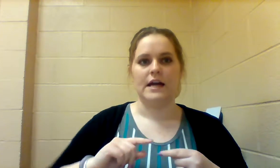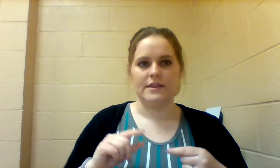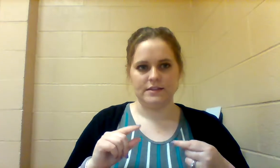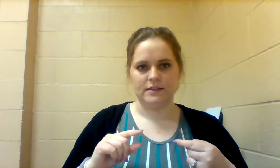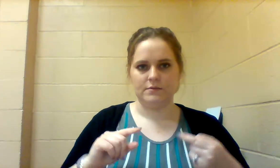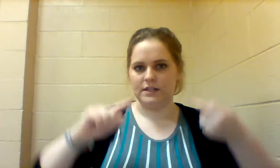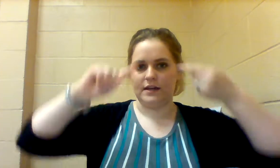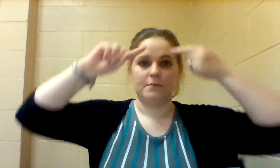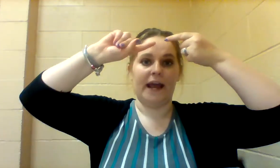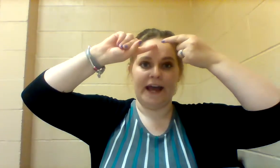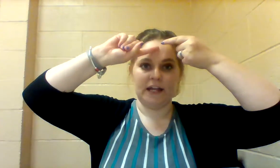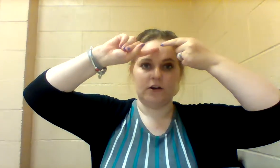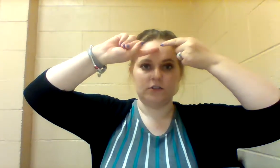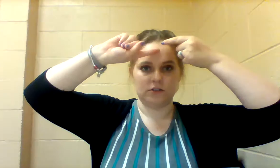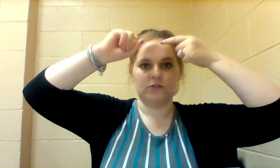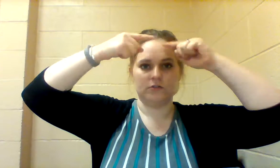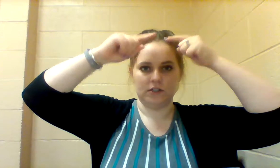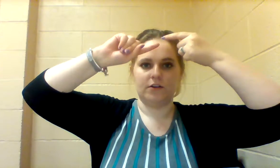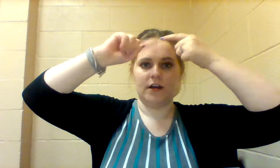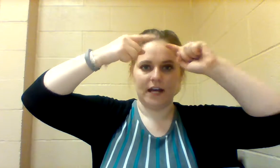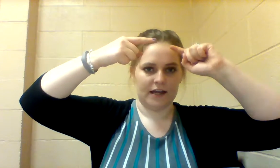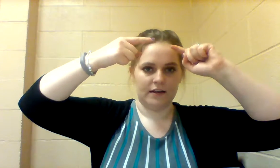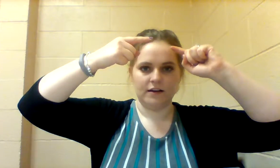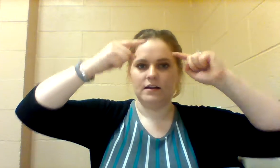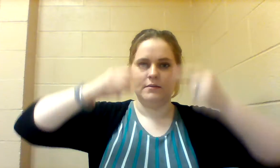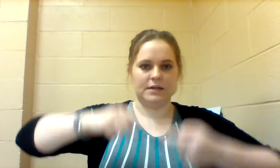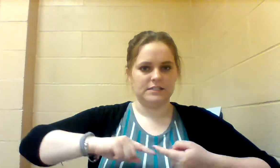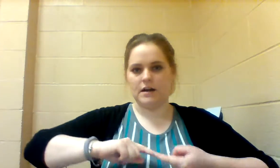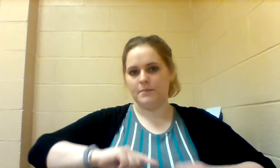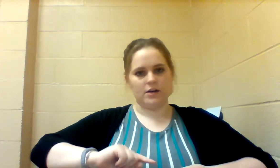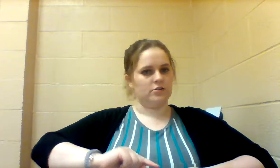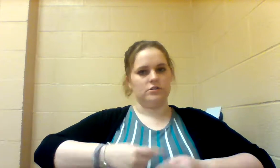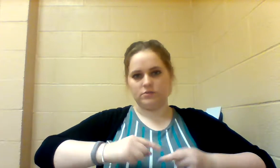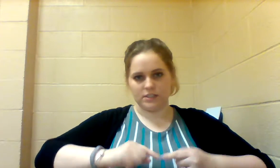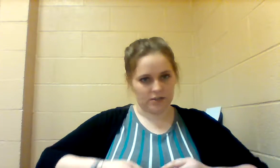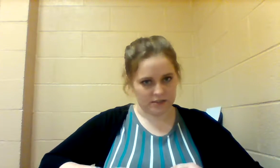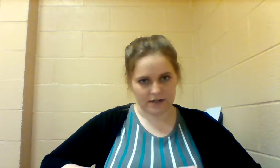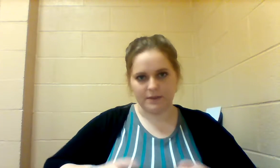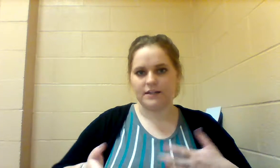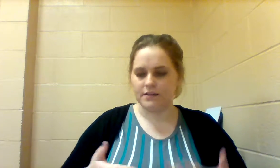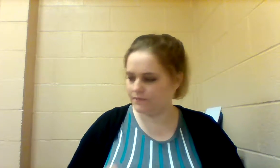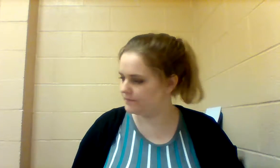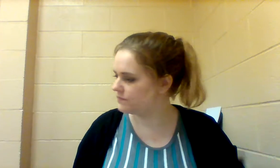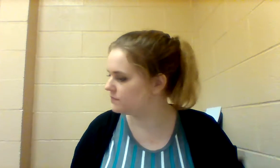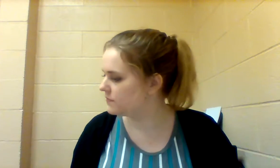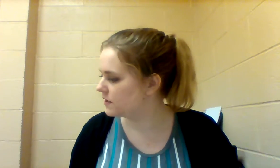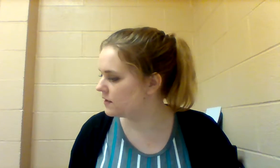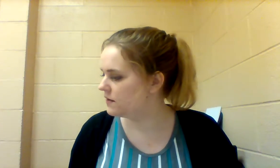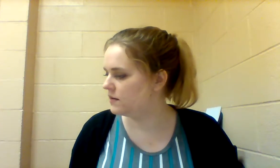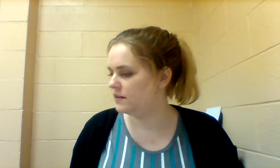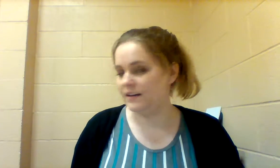and this could be like my HEAD HURTS so you do it near your head my STOMACH HURTS you do it near your stomach